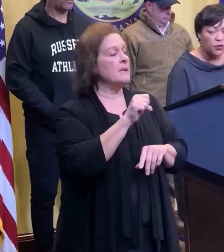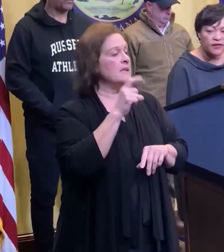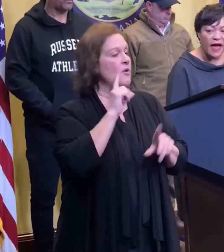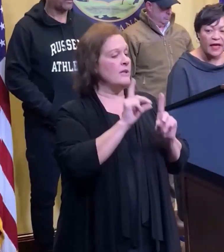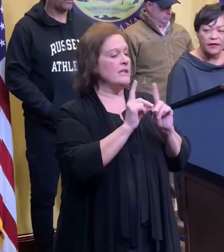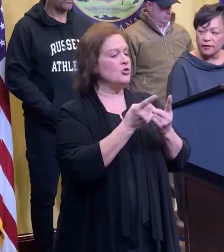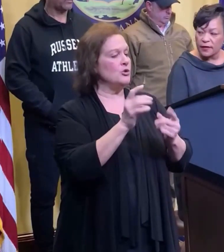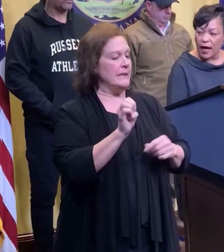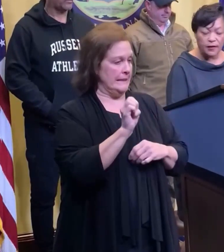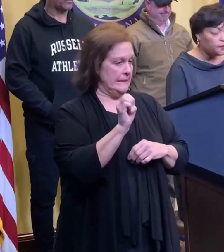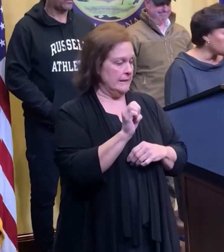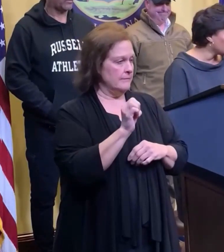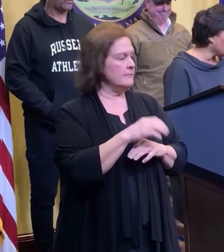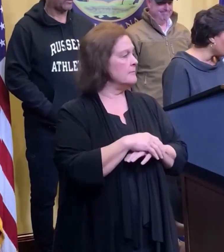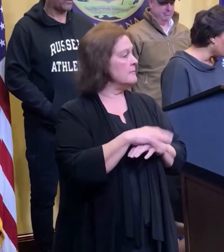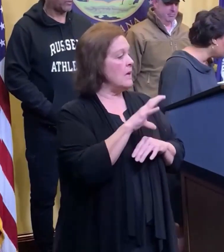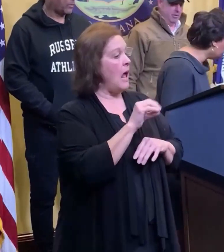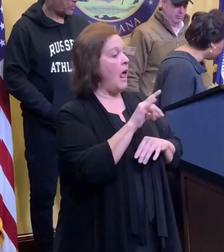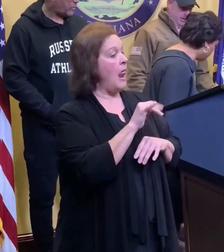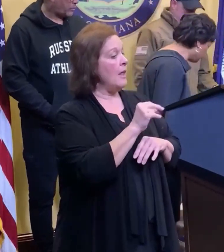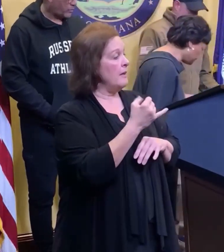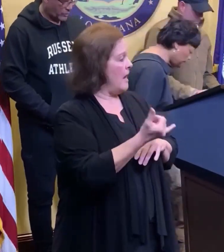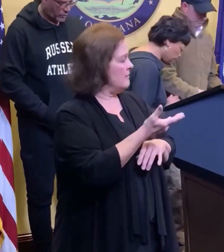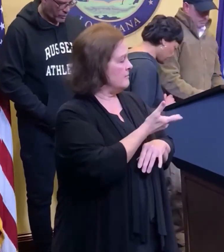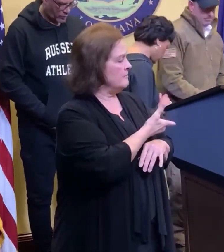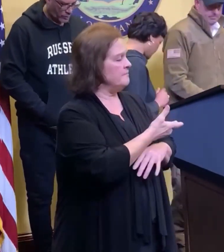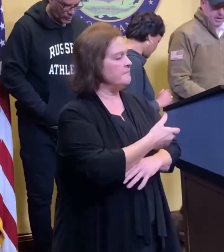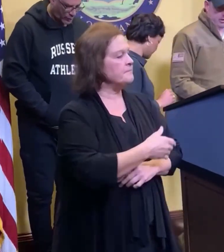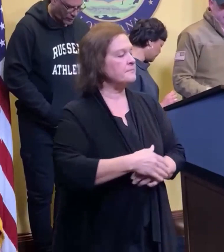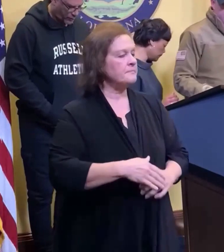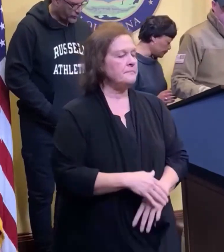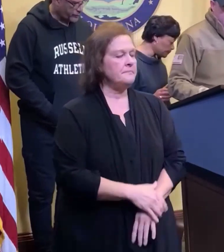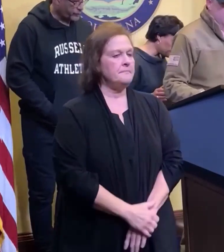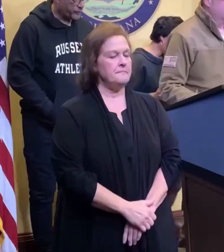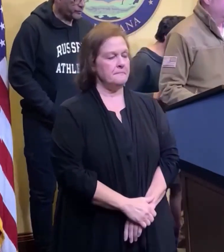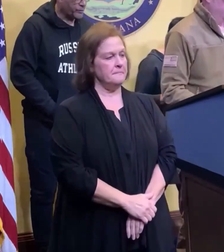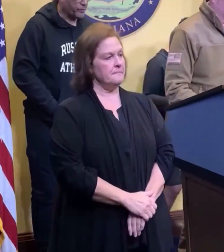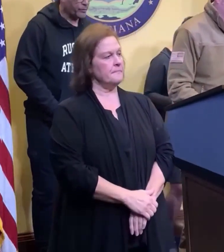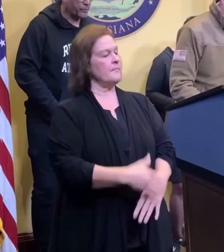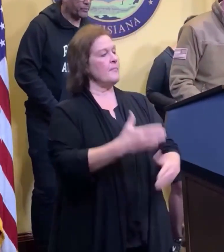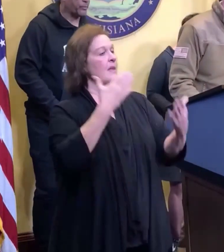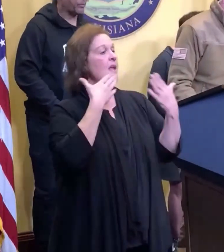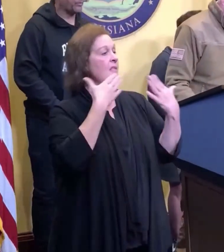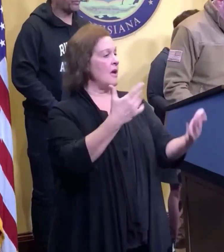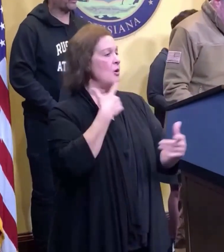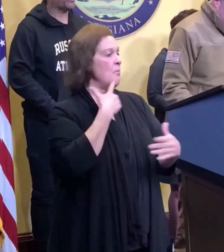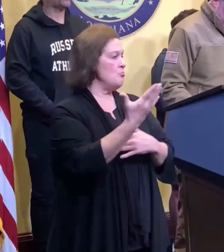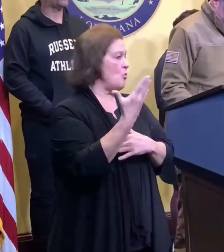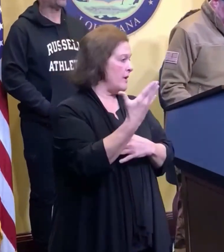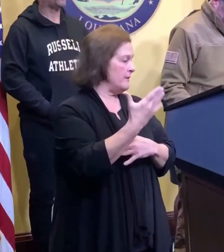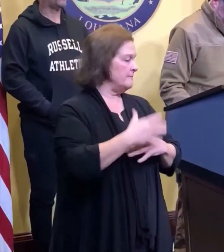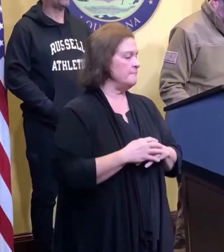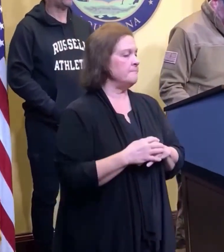so with that collin please come forward thank you thanks everyone good morning